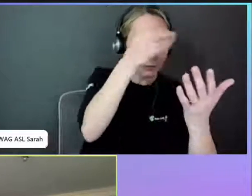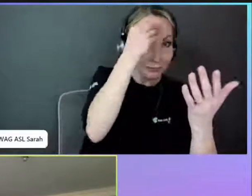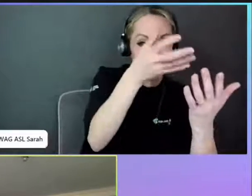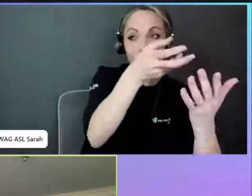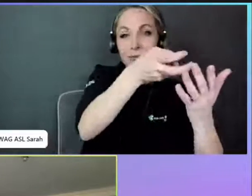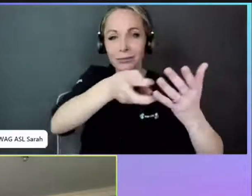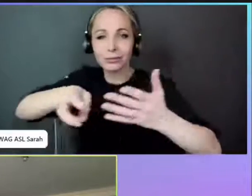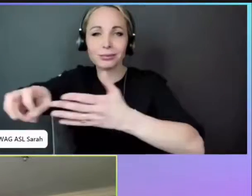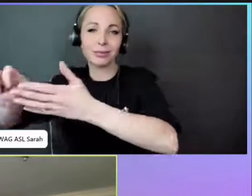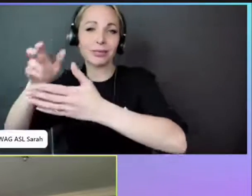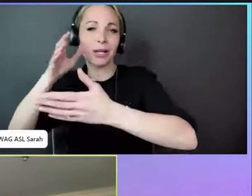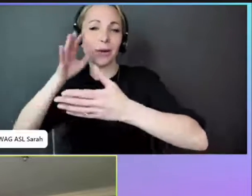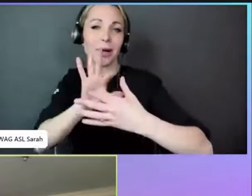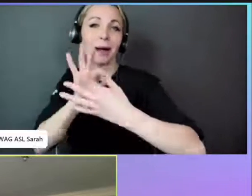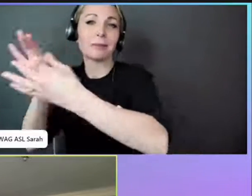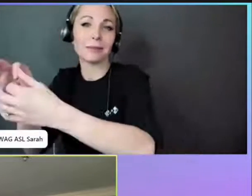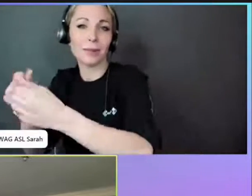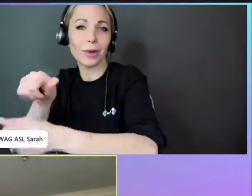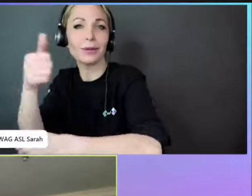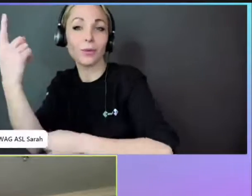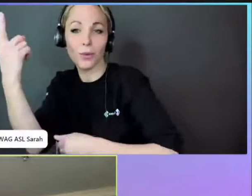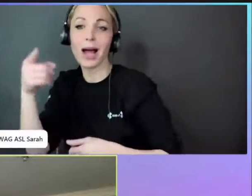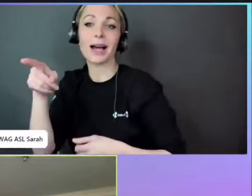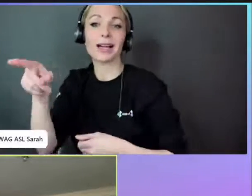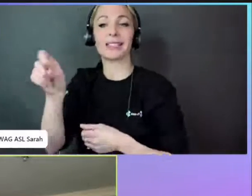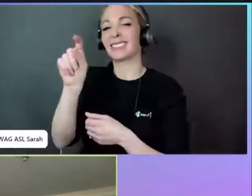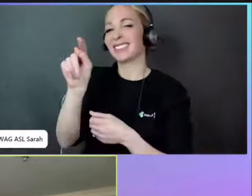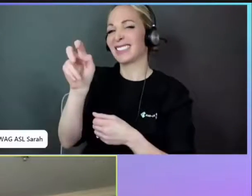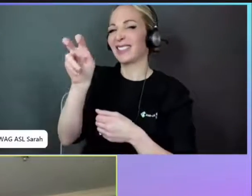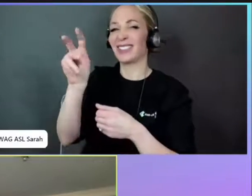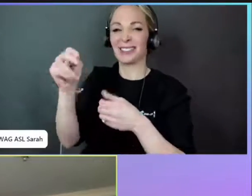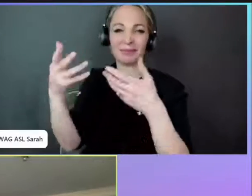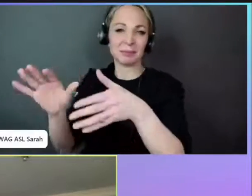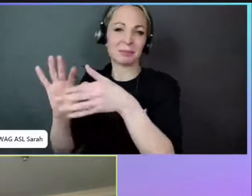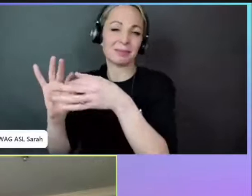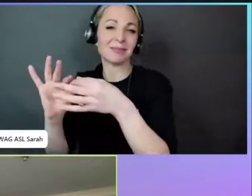Wanted to know what the advantages were to using axe Watcher instead of the CY plugin.